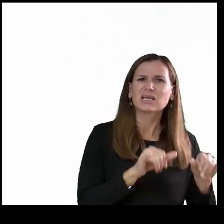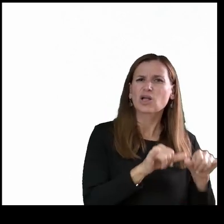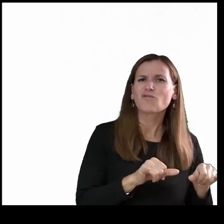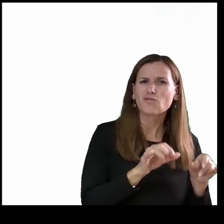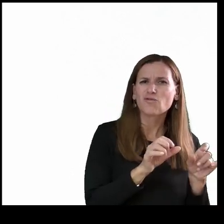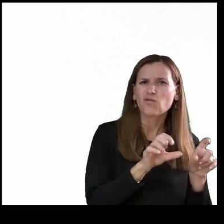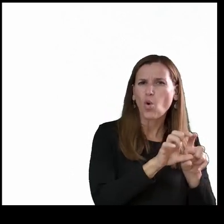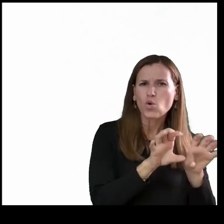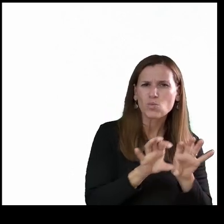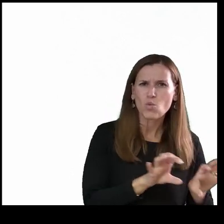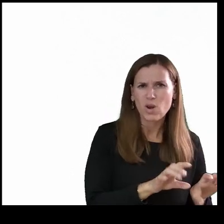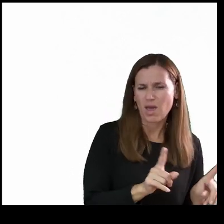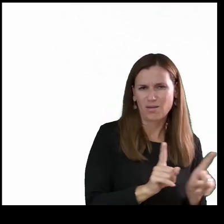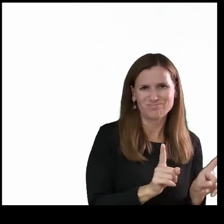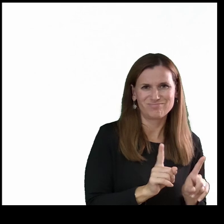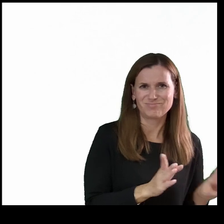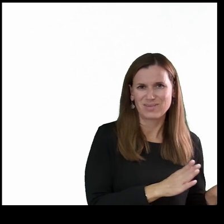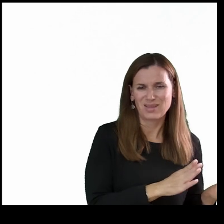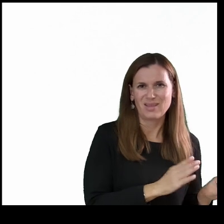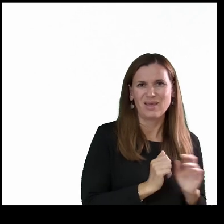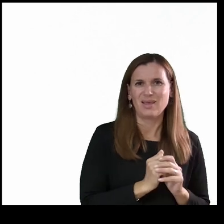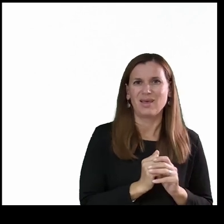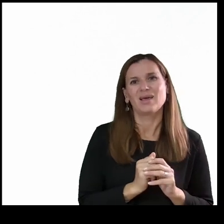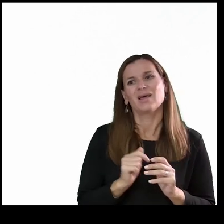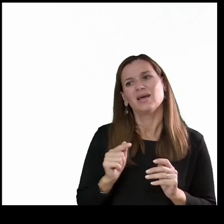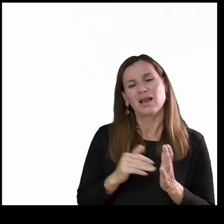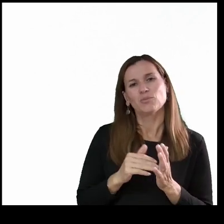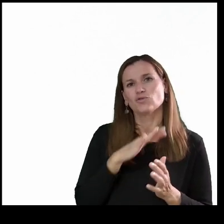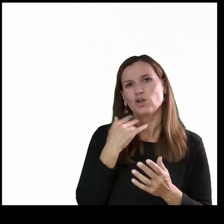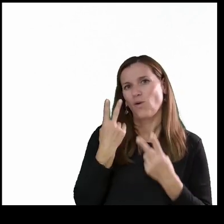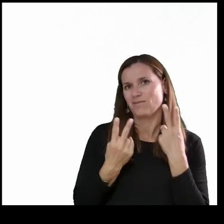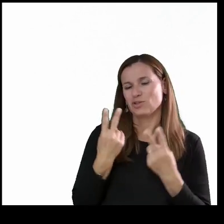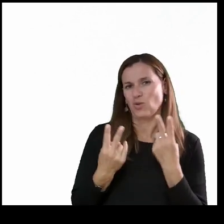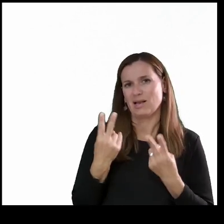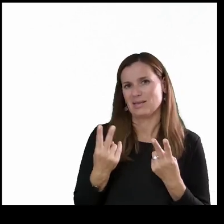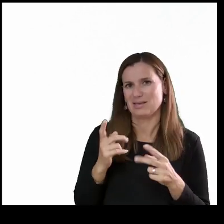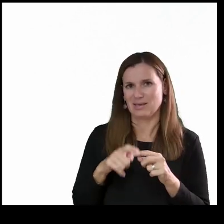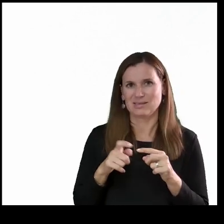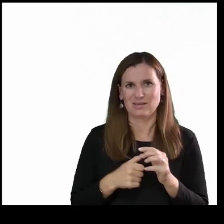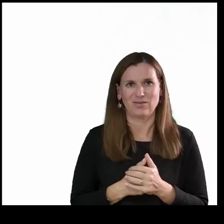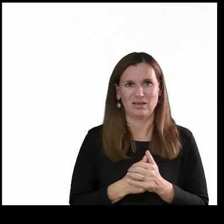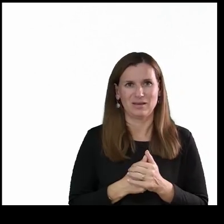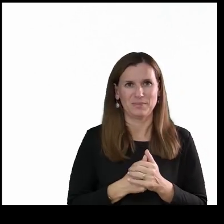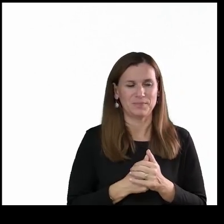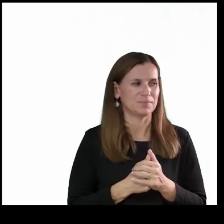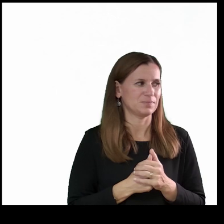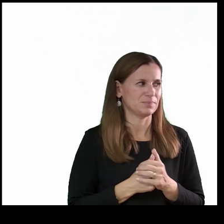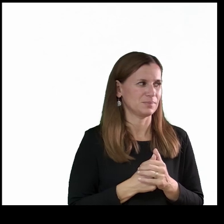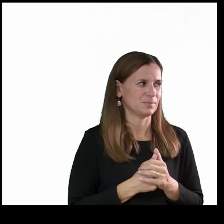this is how it's, it's working. And there are. Now there are a lot of software that